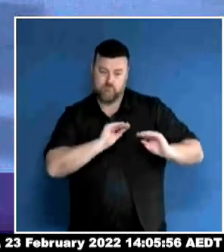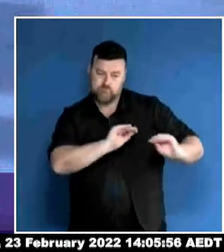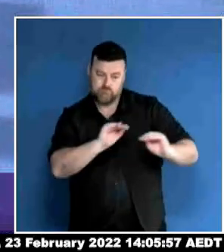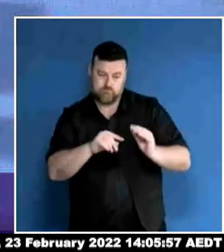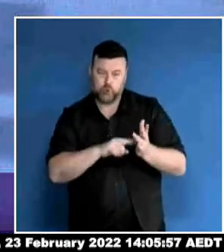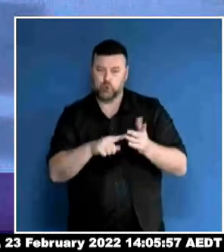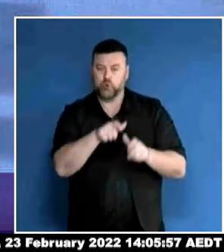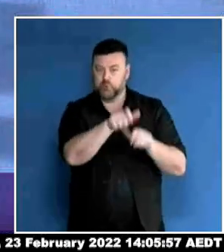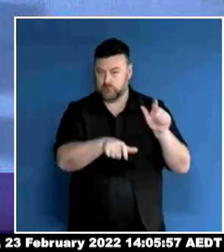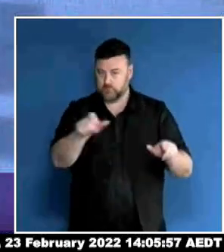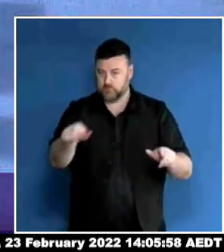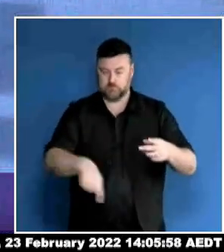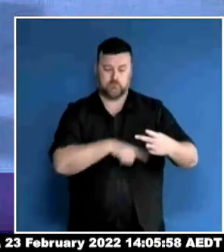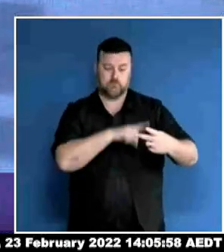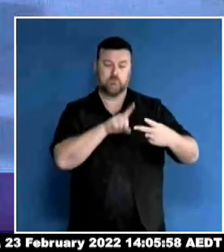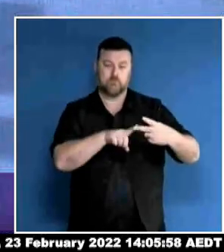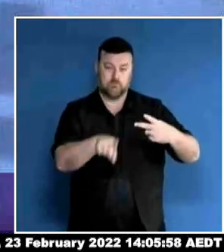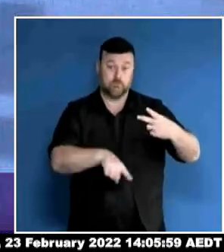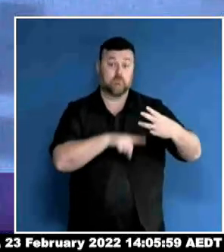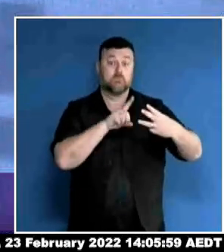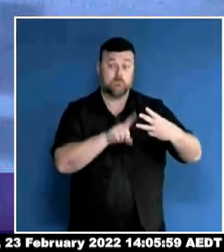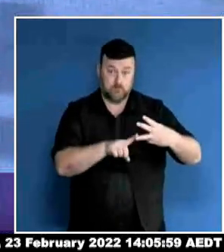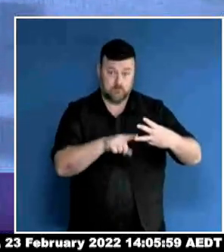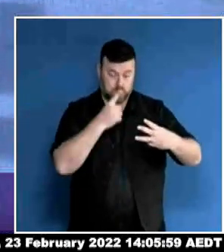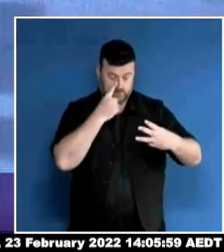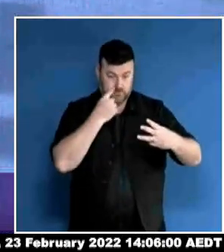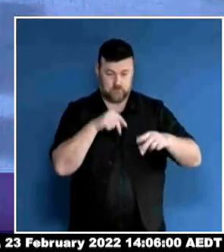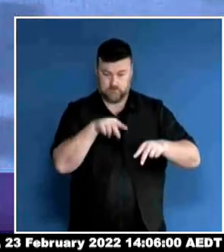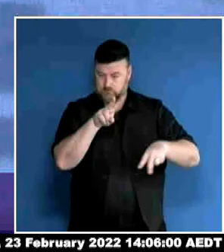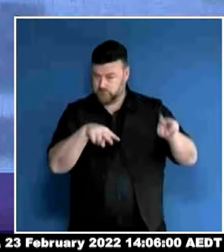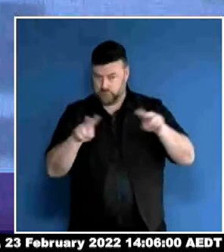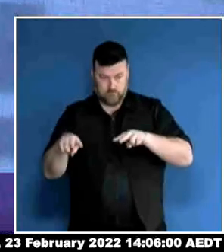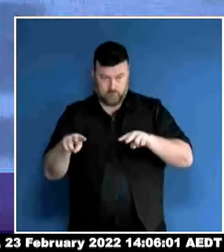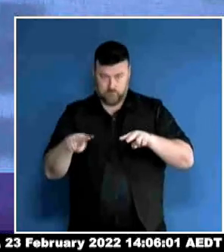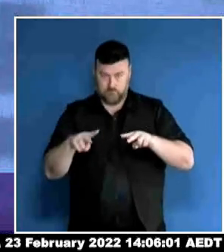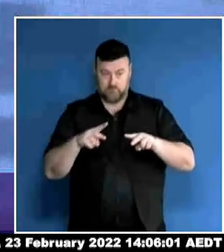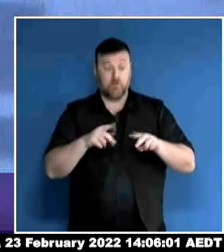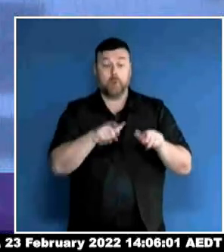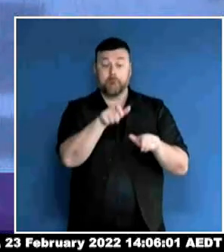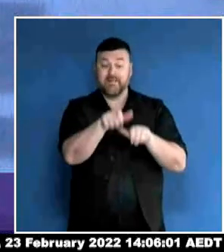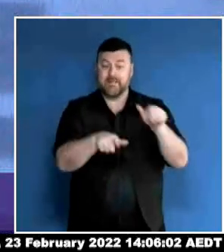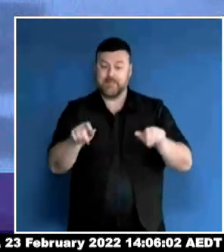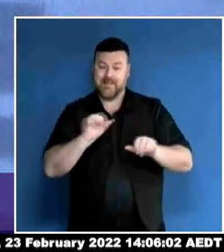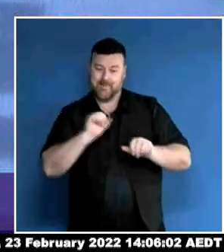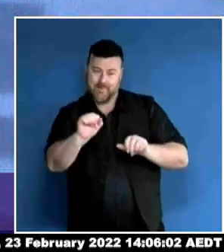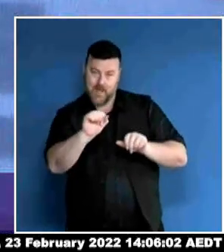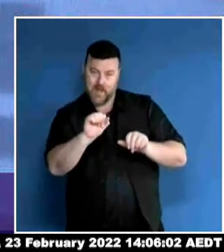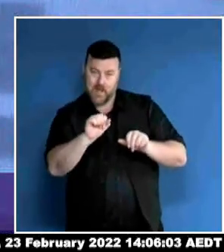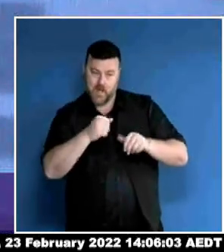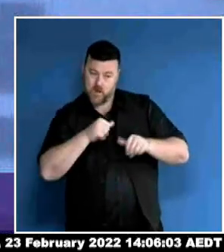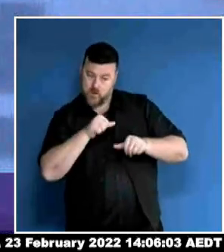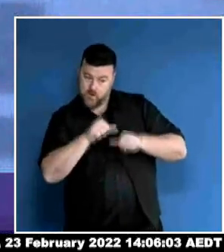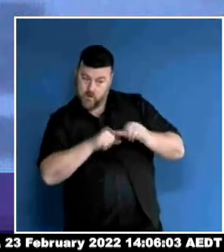Evaluate participant progress on a regular basis and convey it or record it.